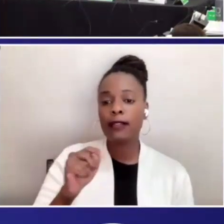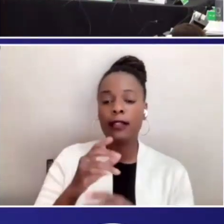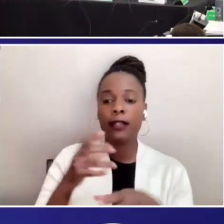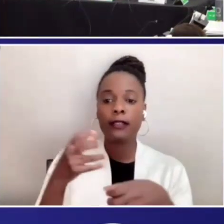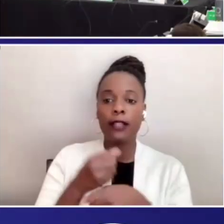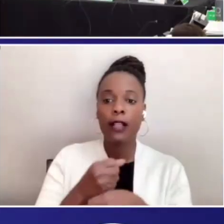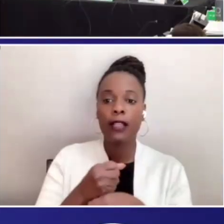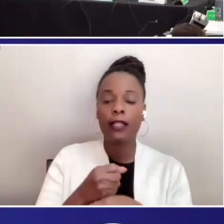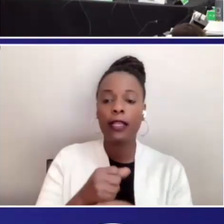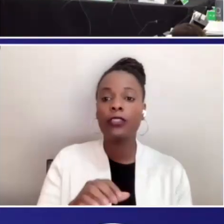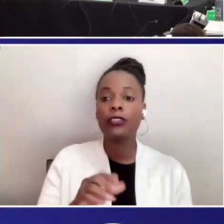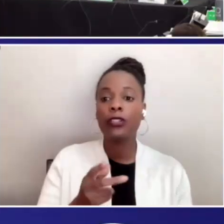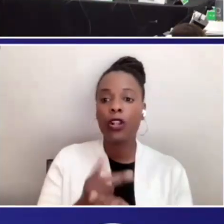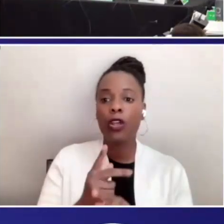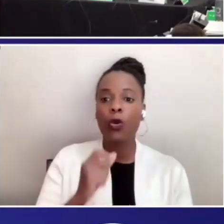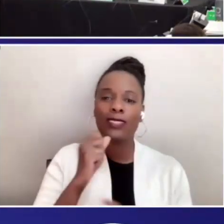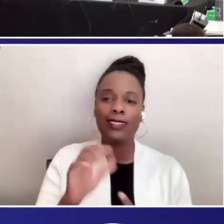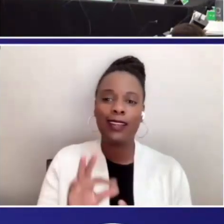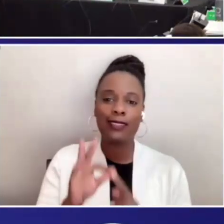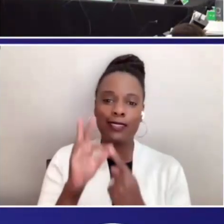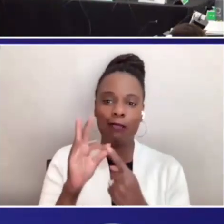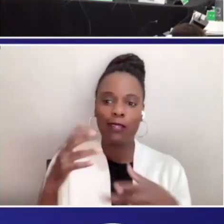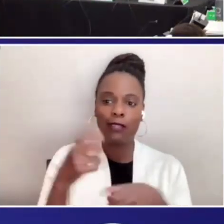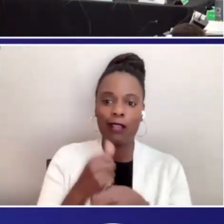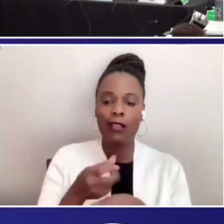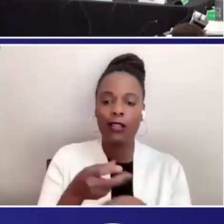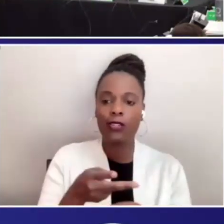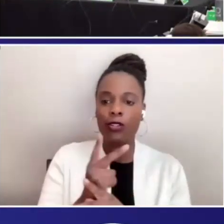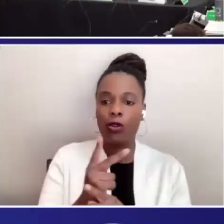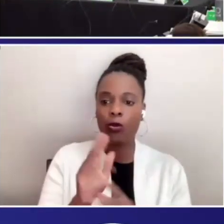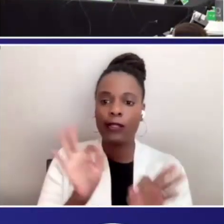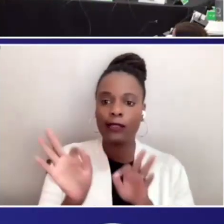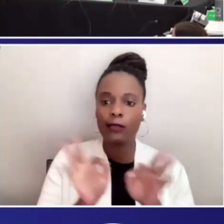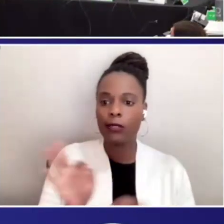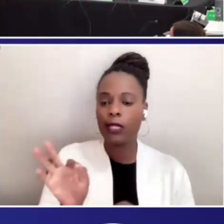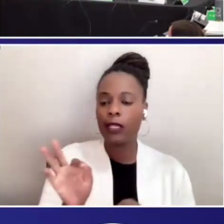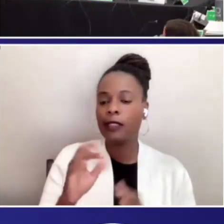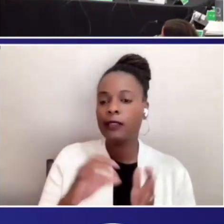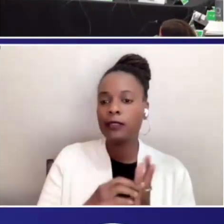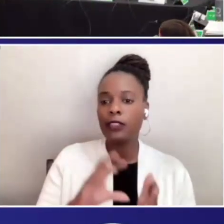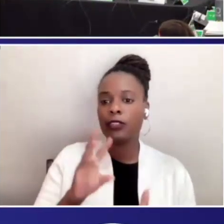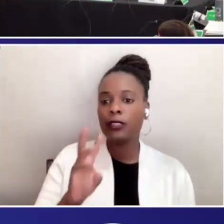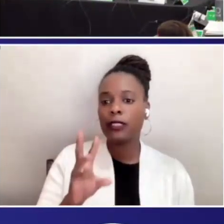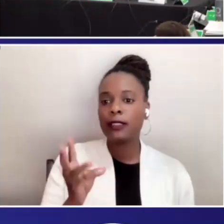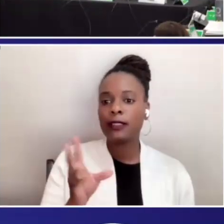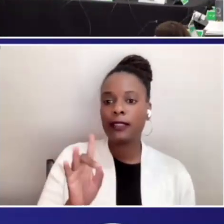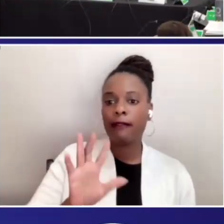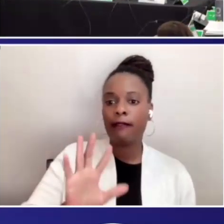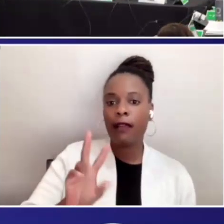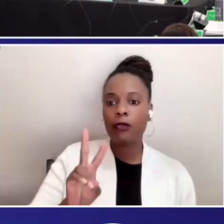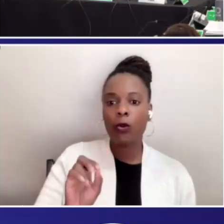as defined in Section 685.209 or a student Direct PLUS Loan, the Secretary may